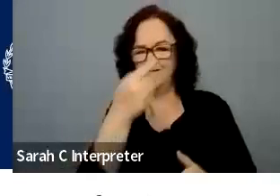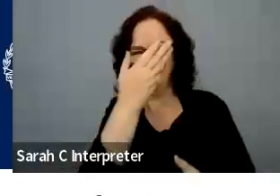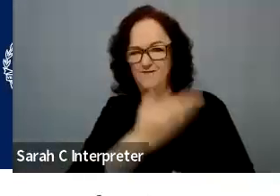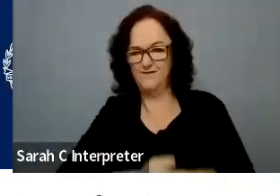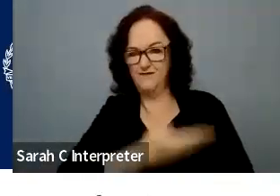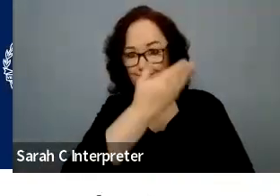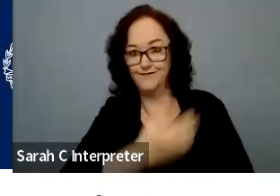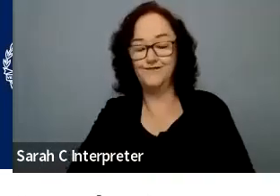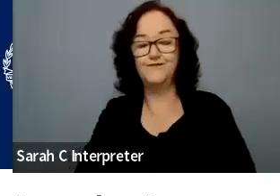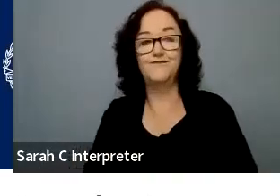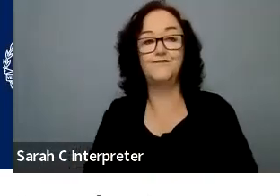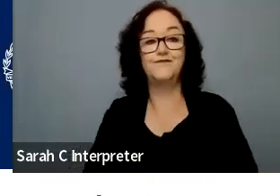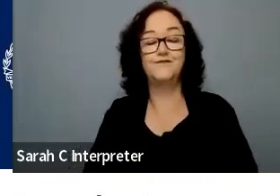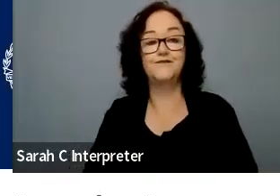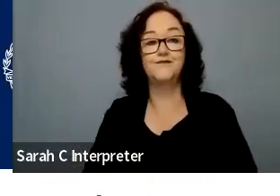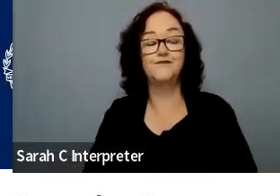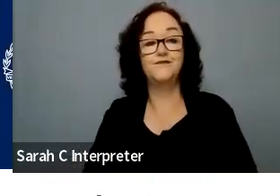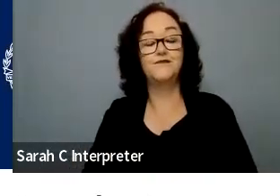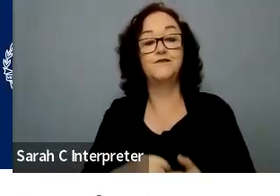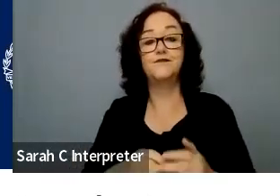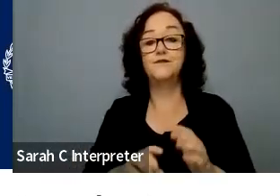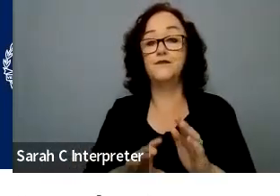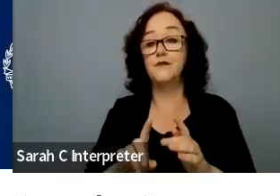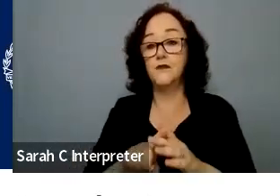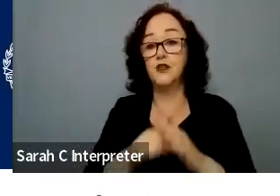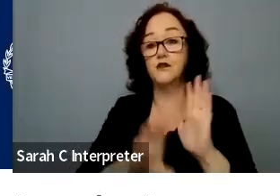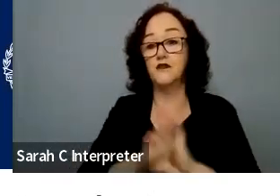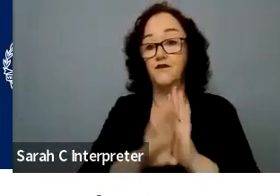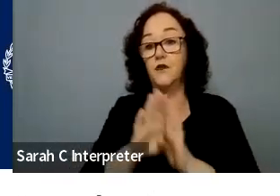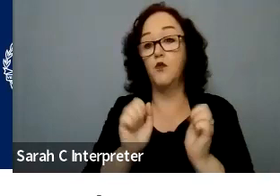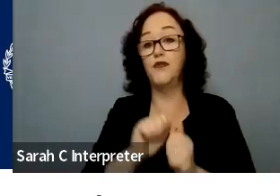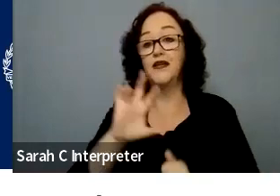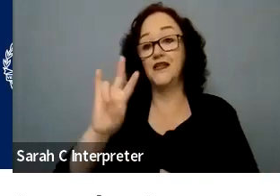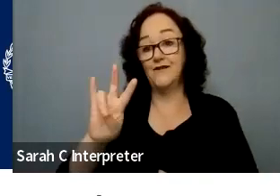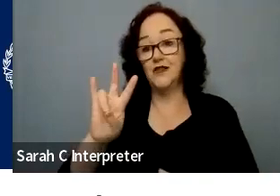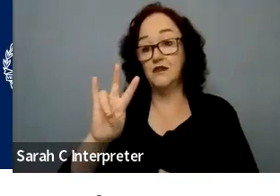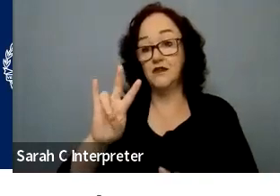starting off with the development of seven modules, these are brief to prepare students